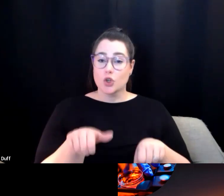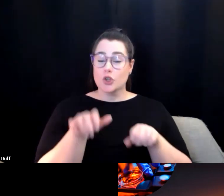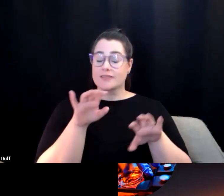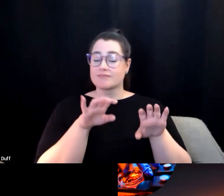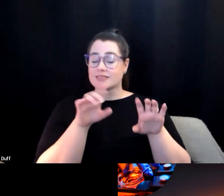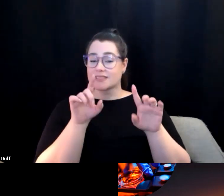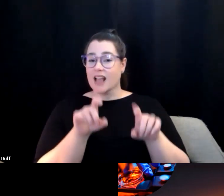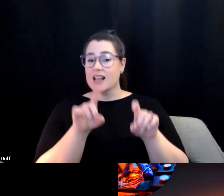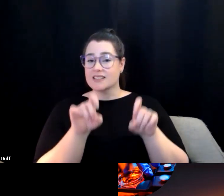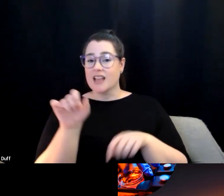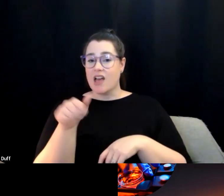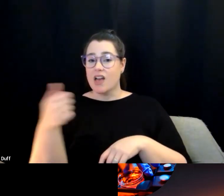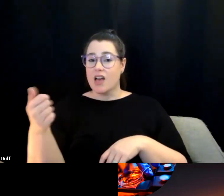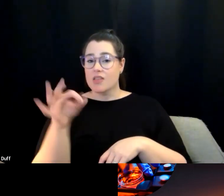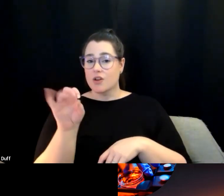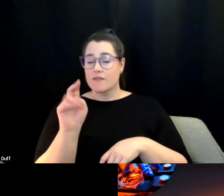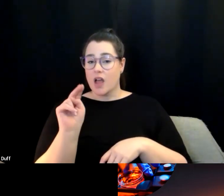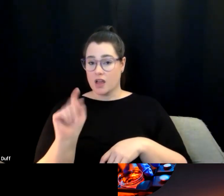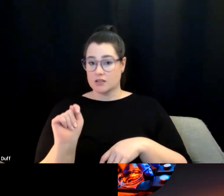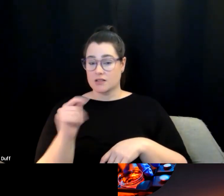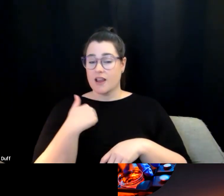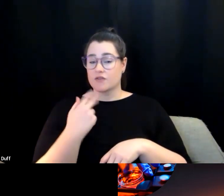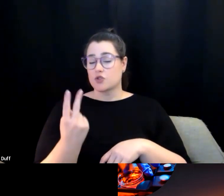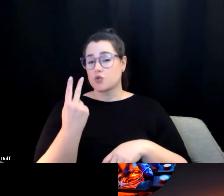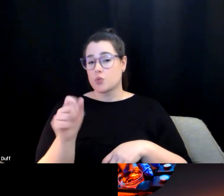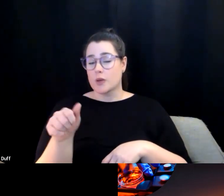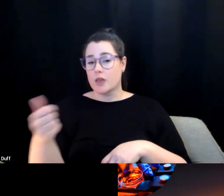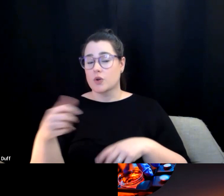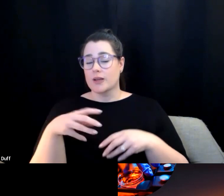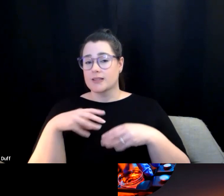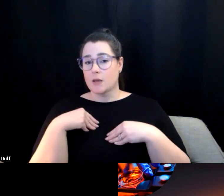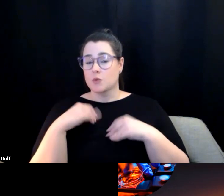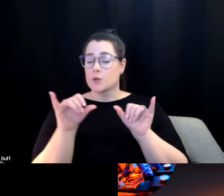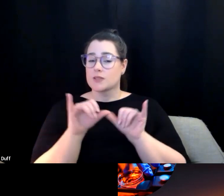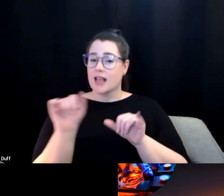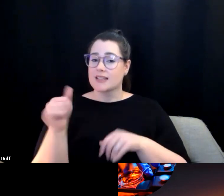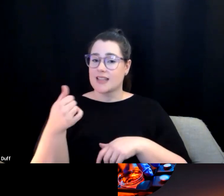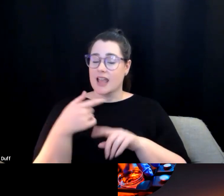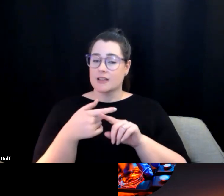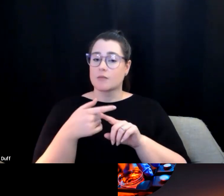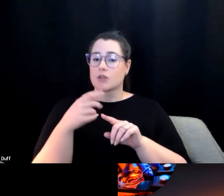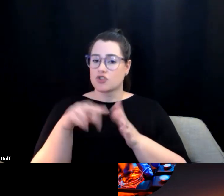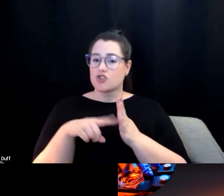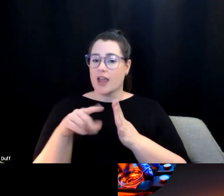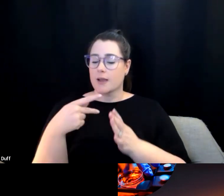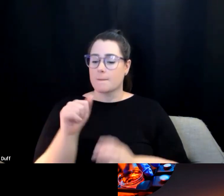There are two other fonts in the PAPPG which is also a size 10 that you can use which do not trigger these warnings.